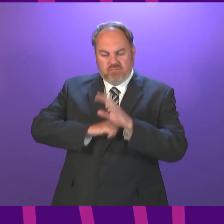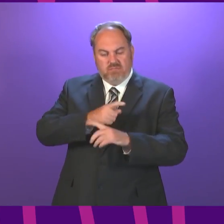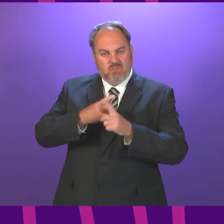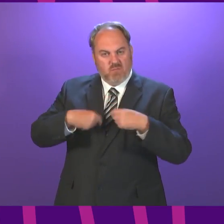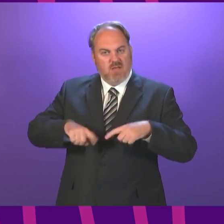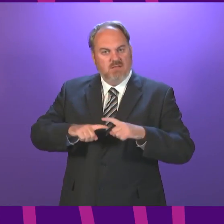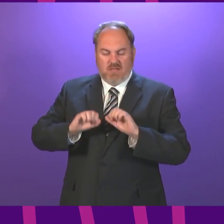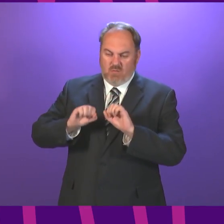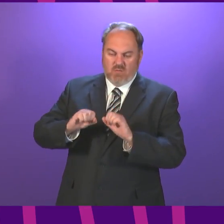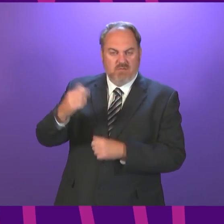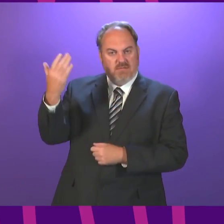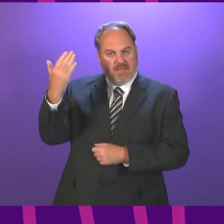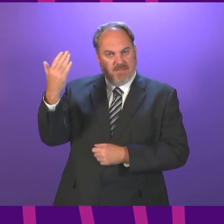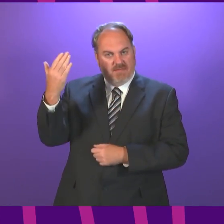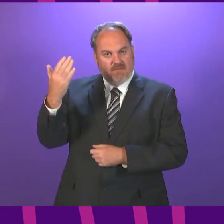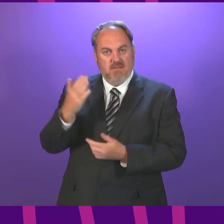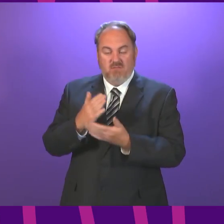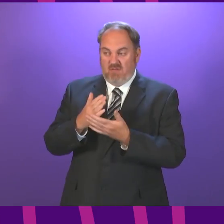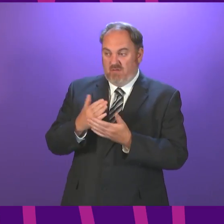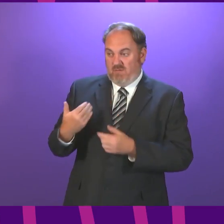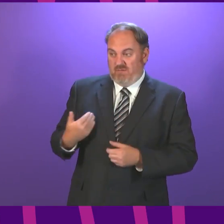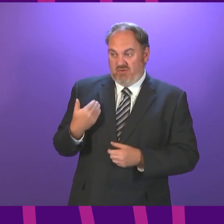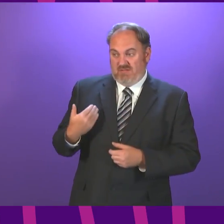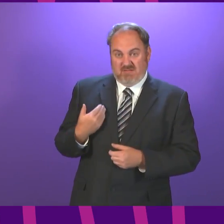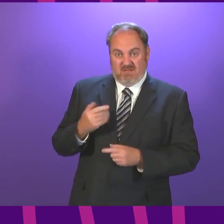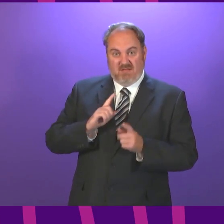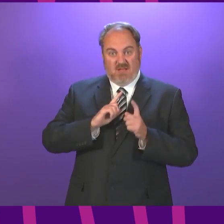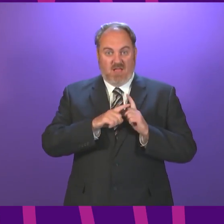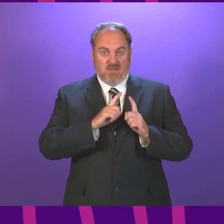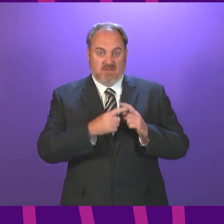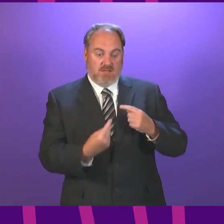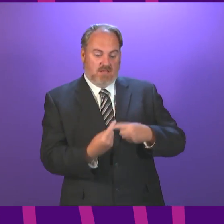question builds on the answer that she has just provided to Ms Martin. The SNP has said